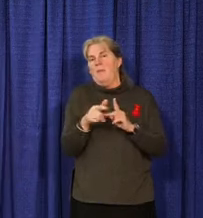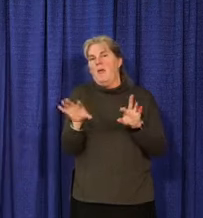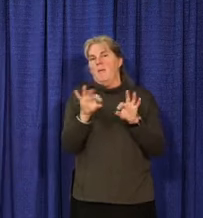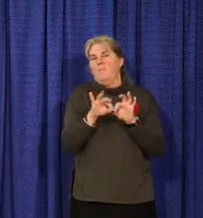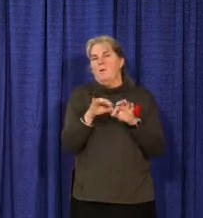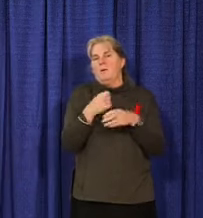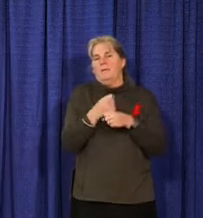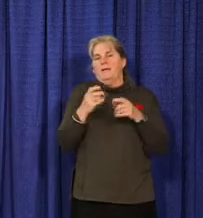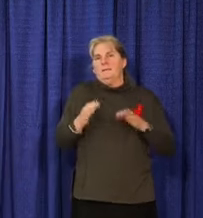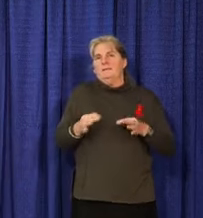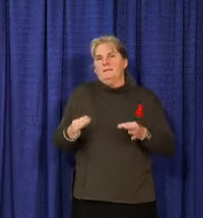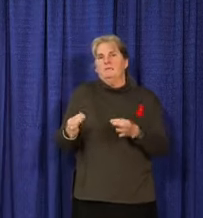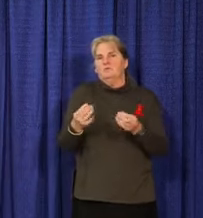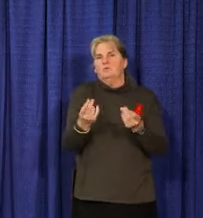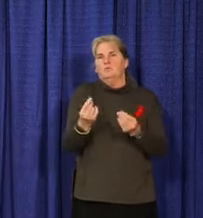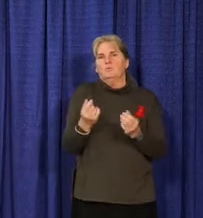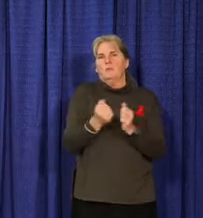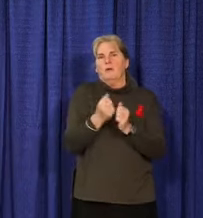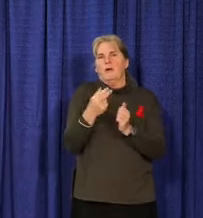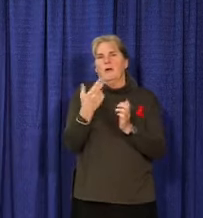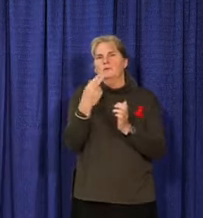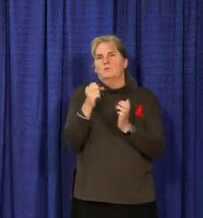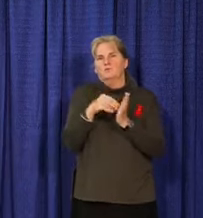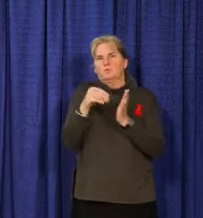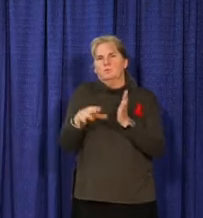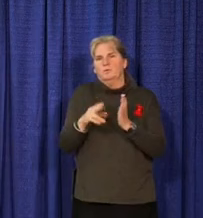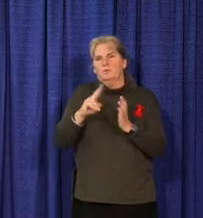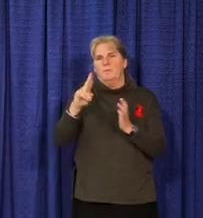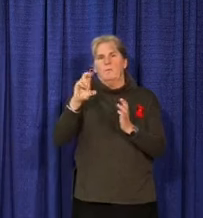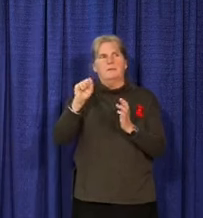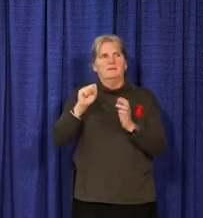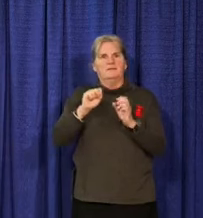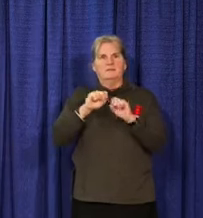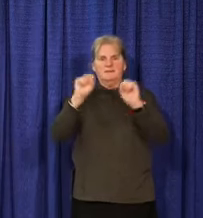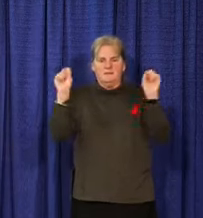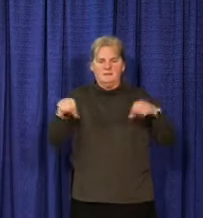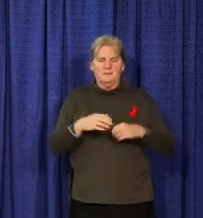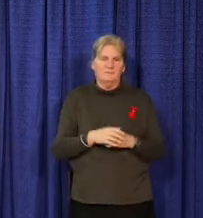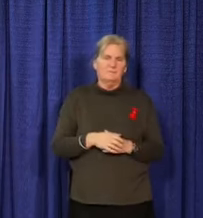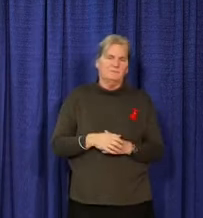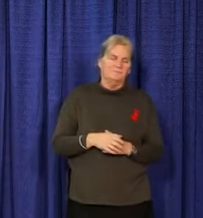it is a key component of the final decisions to be made. Pat: Thank you.